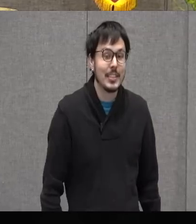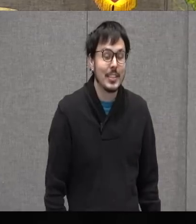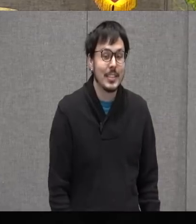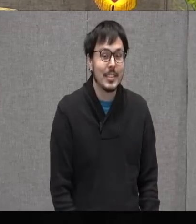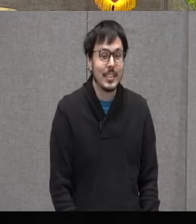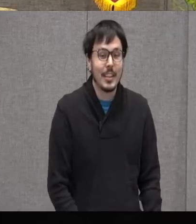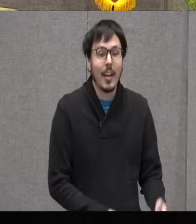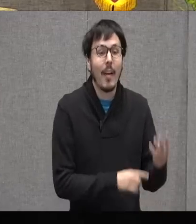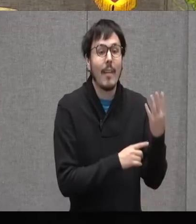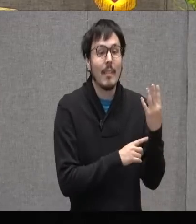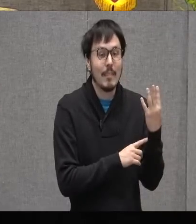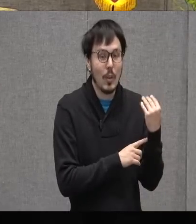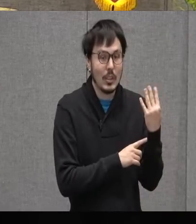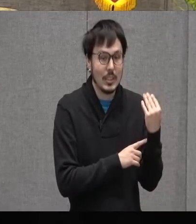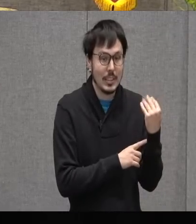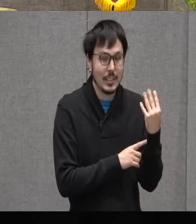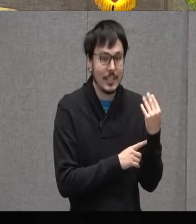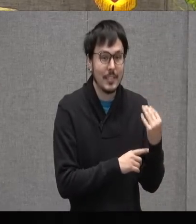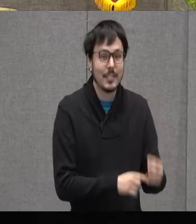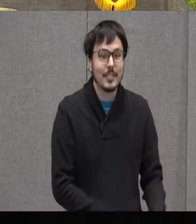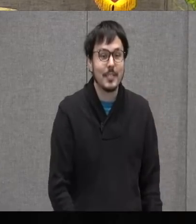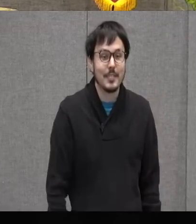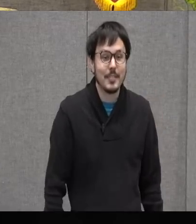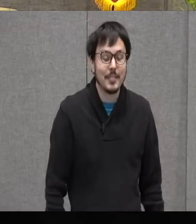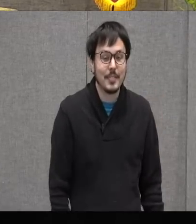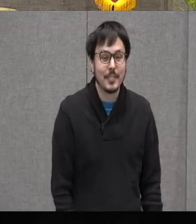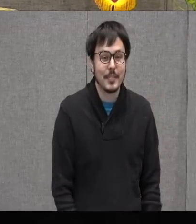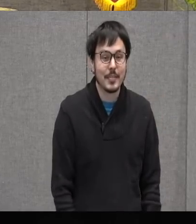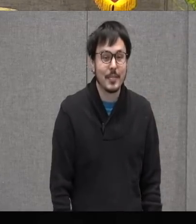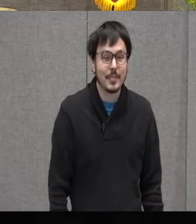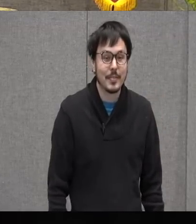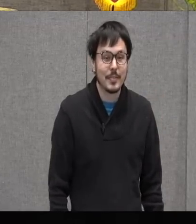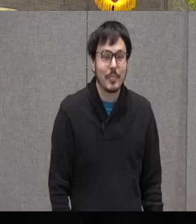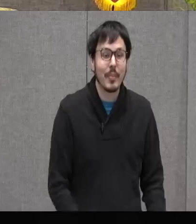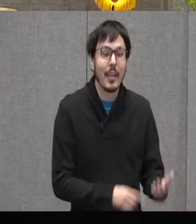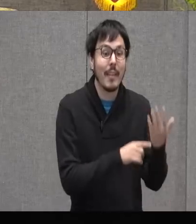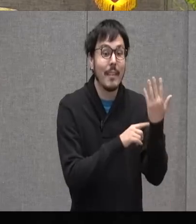14, 15, 16, 17, 18, 19 and 20.